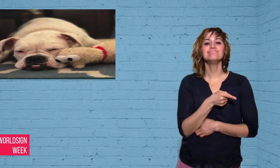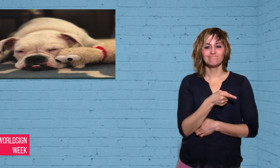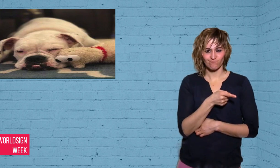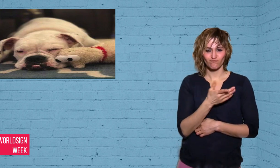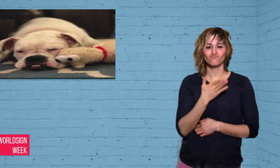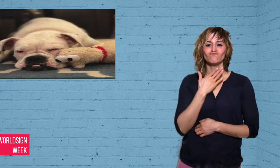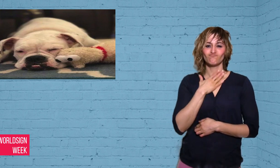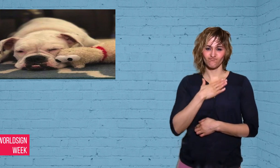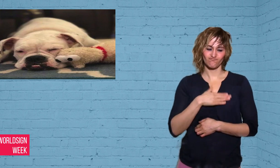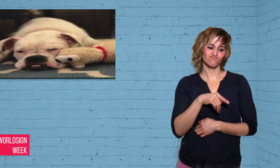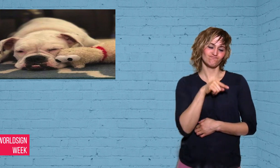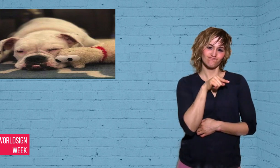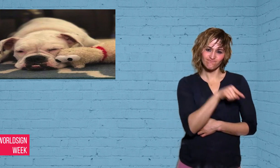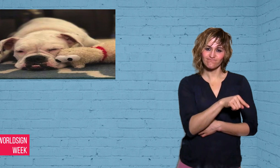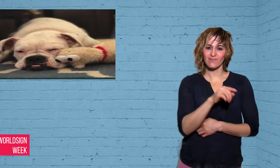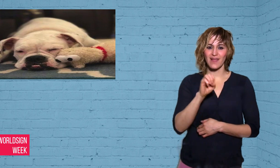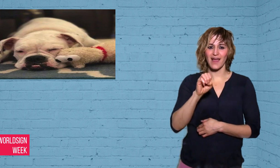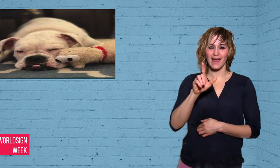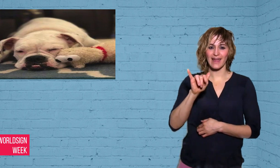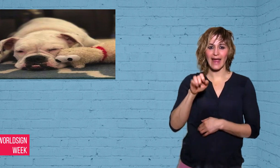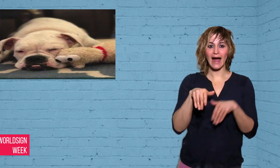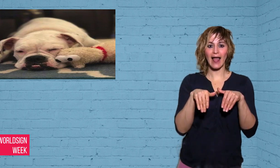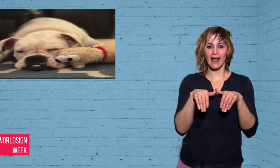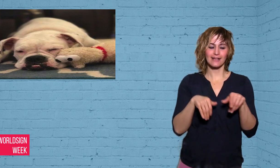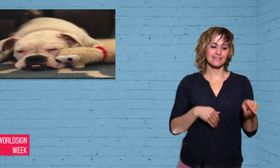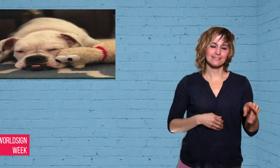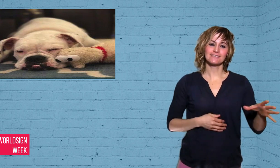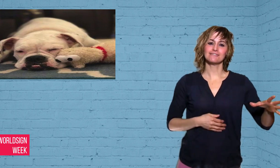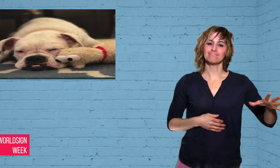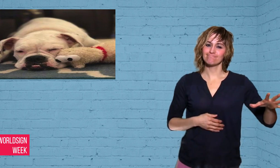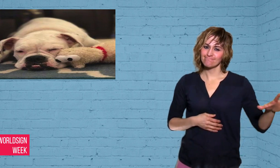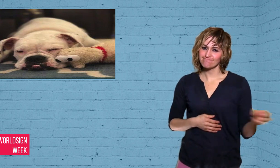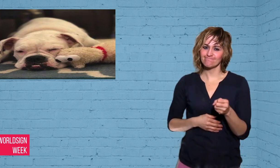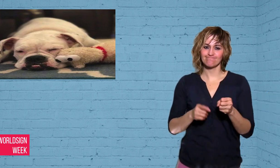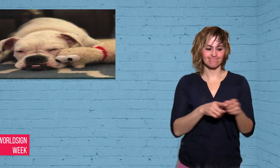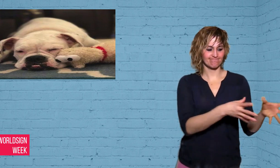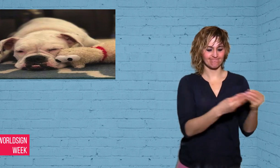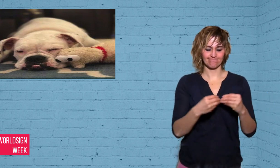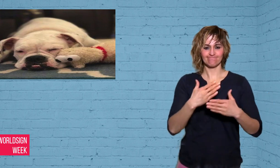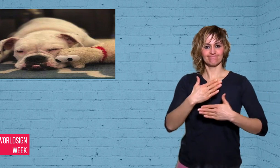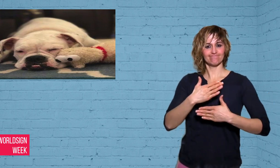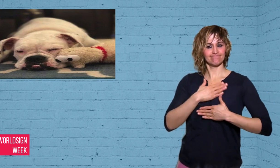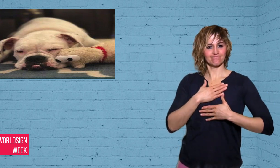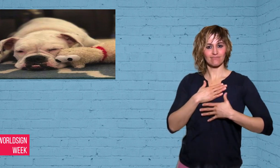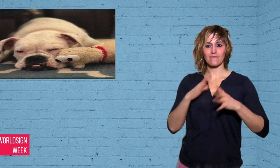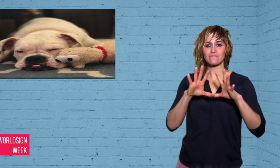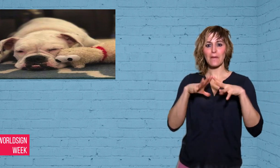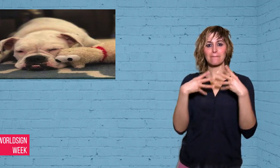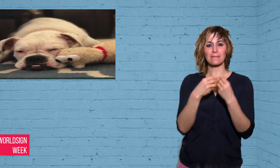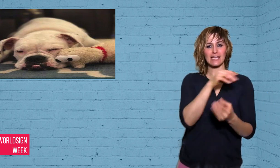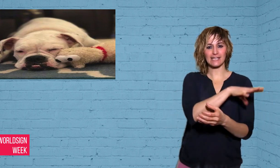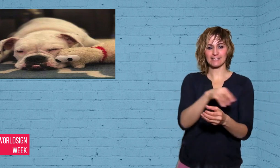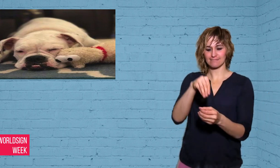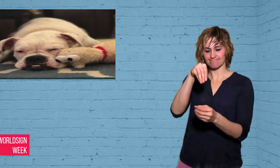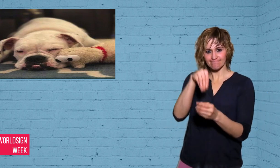adopt Ellie and “make her a permanent